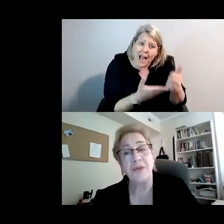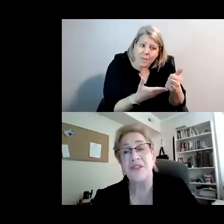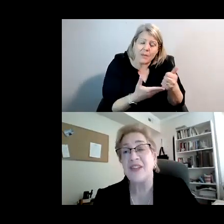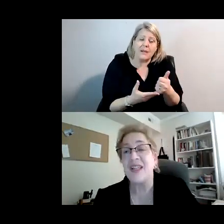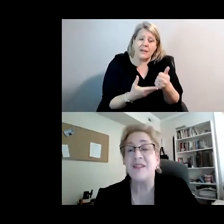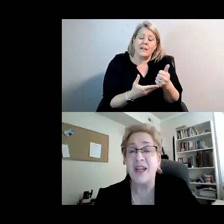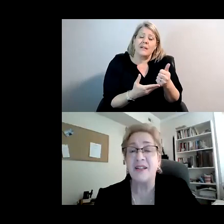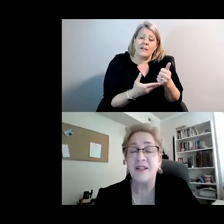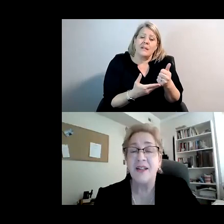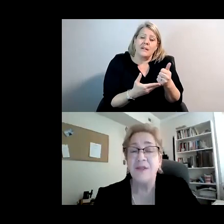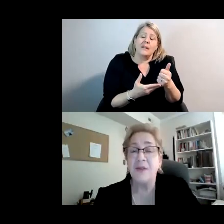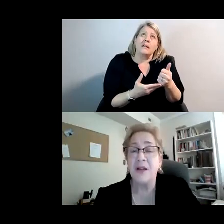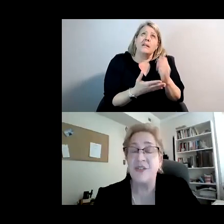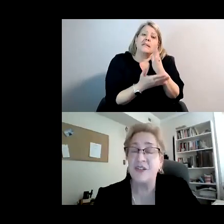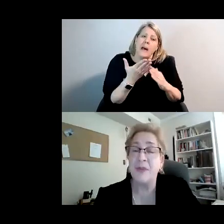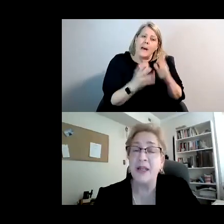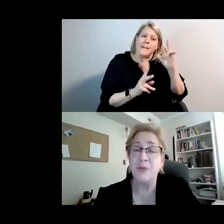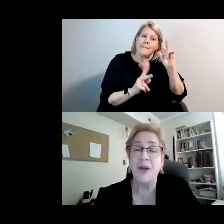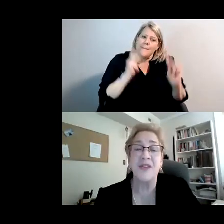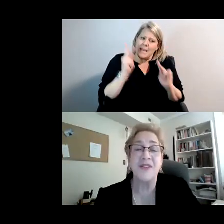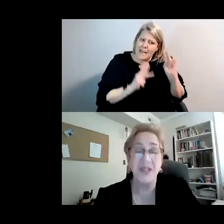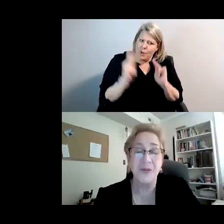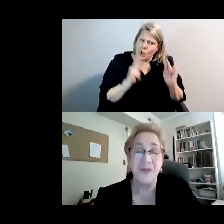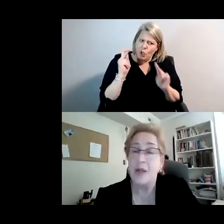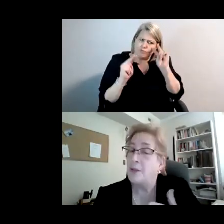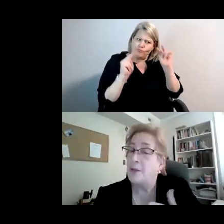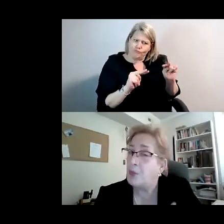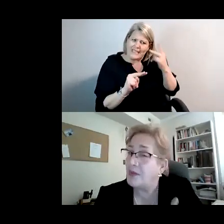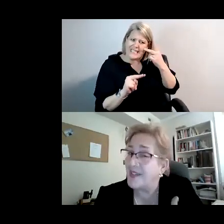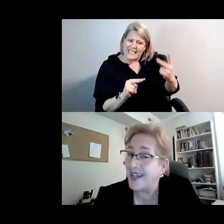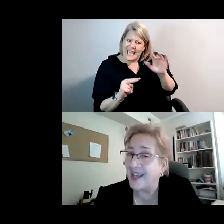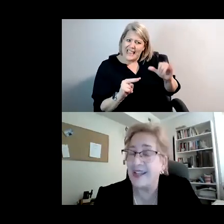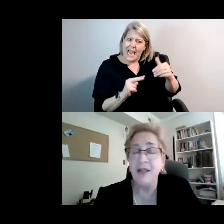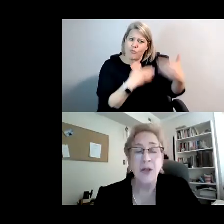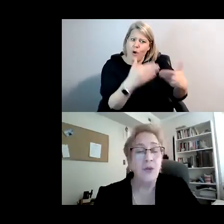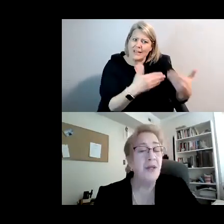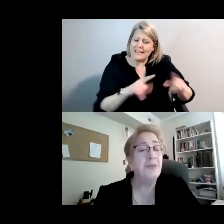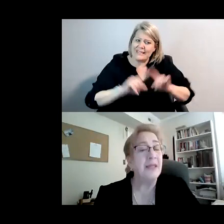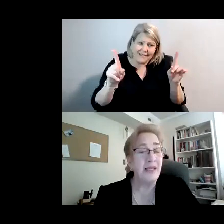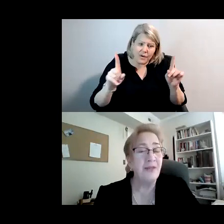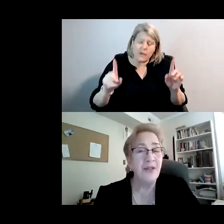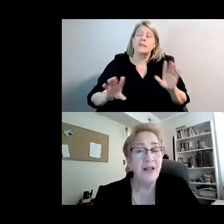to seeing that decision-making process different. But once again, we believe